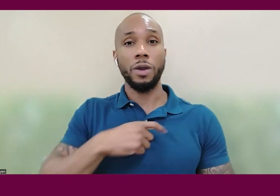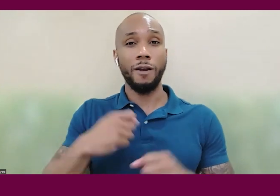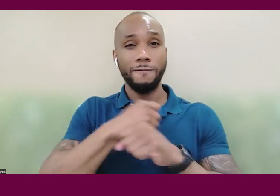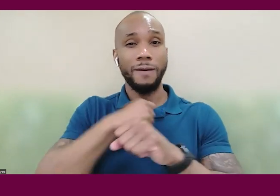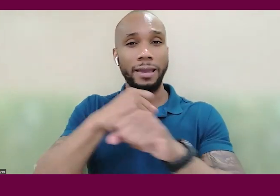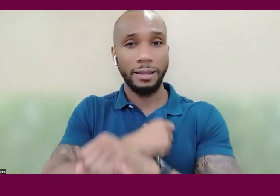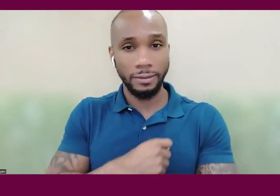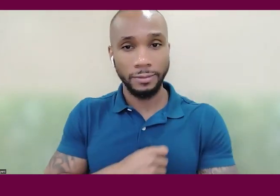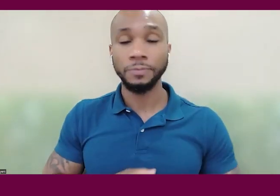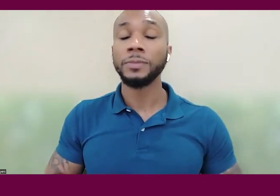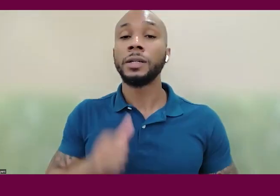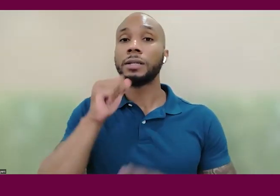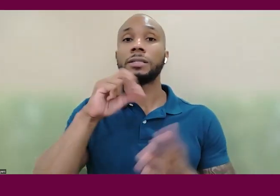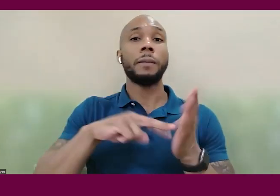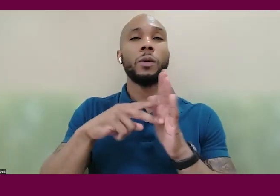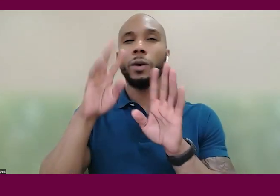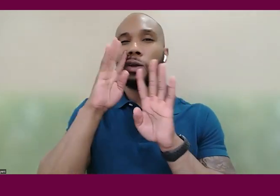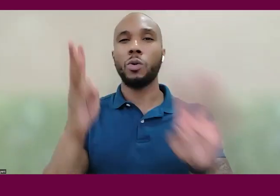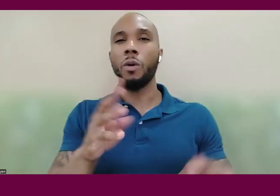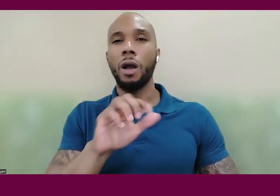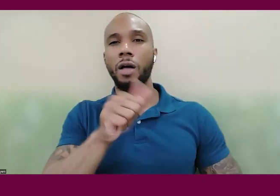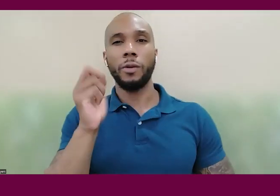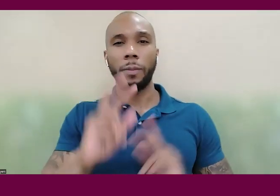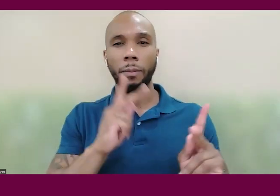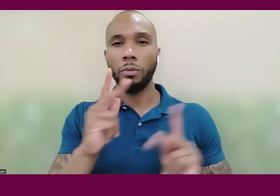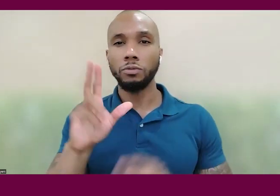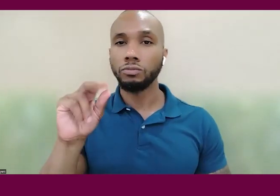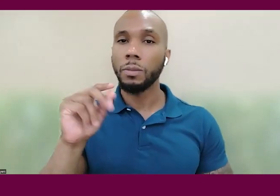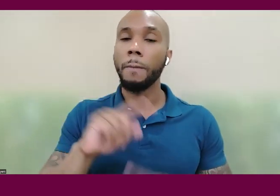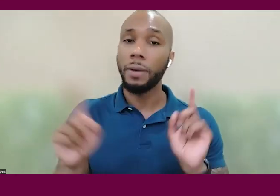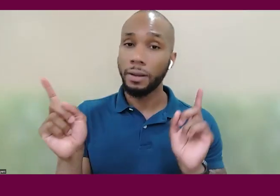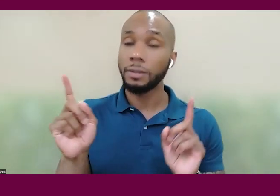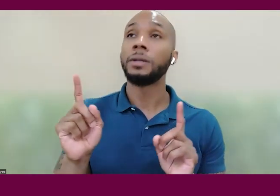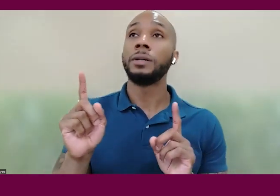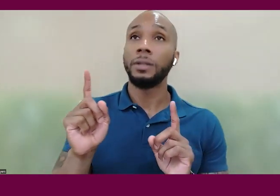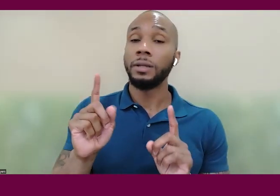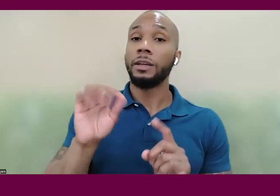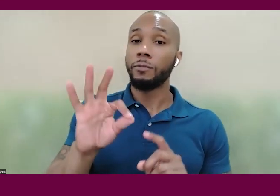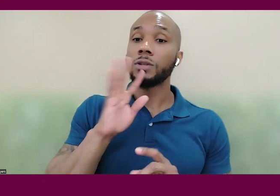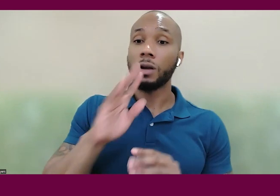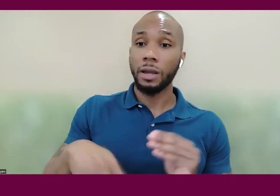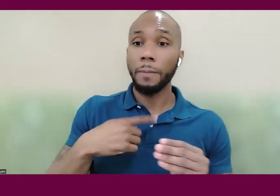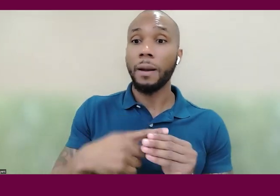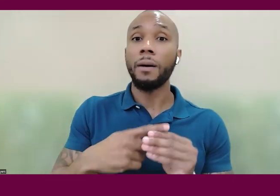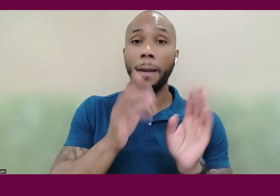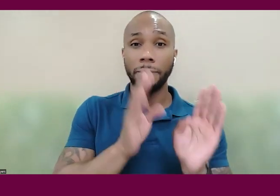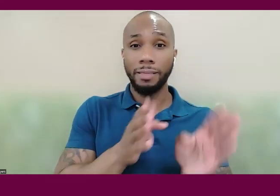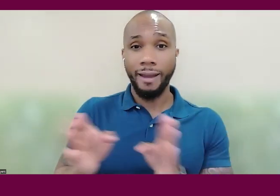the most. That doesn't mean we ignore other people, but if we're talking about a game plan here,